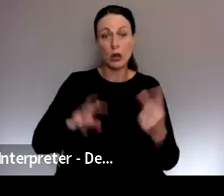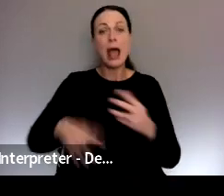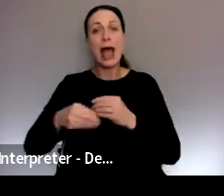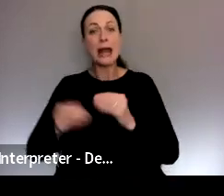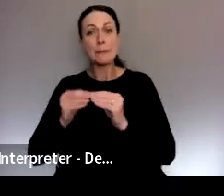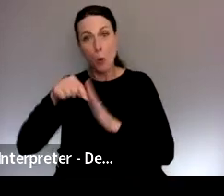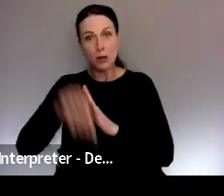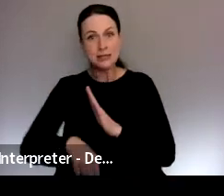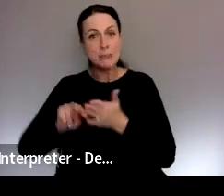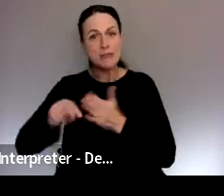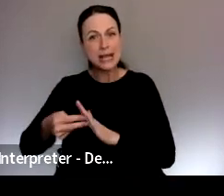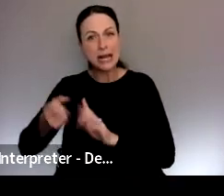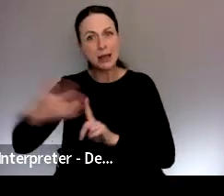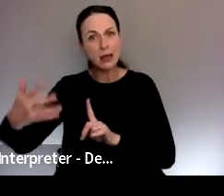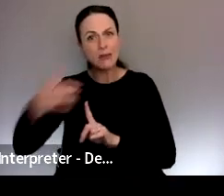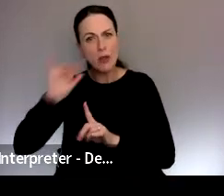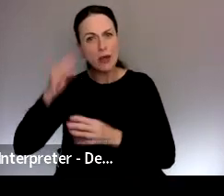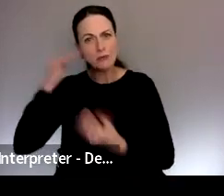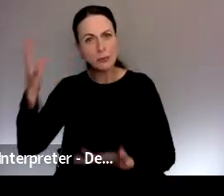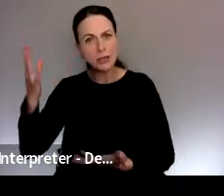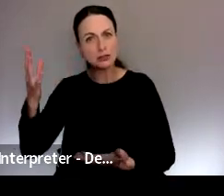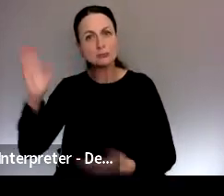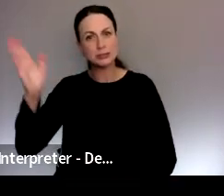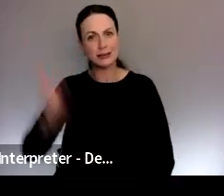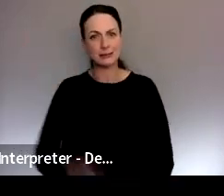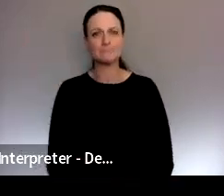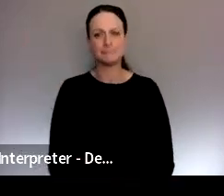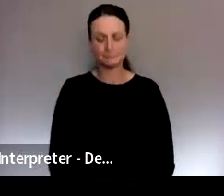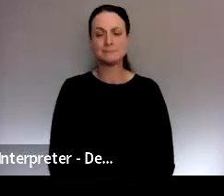adding more depth of meaning to the information presented,